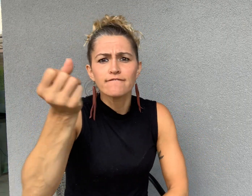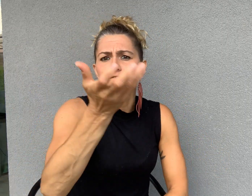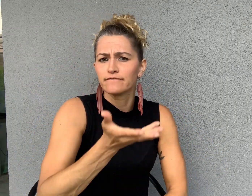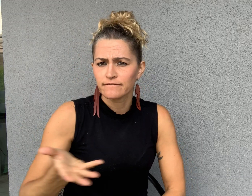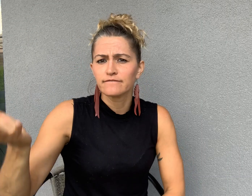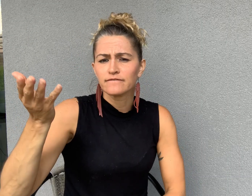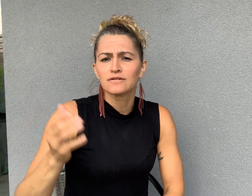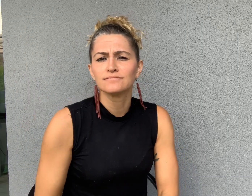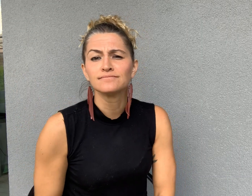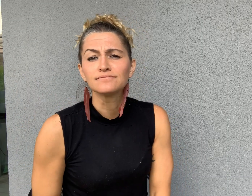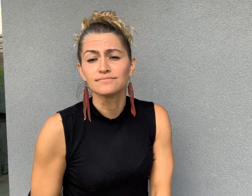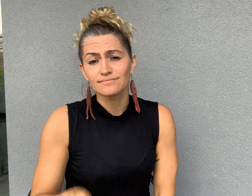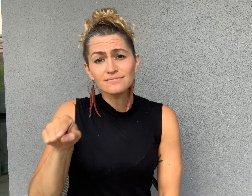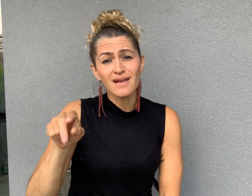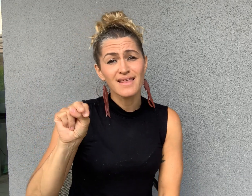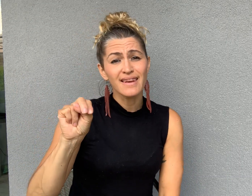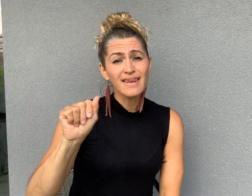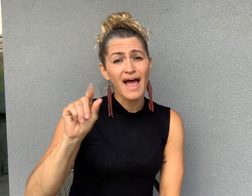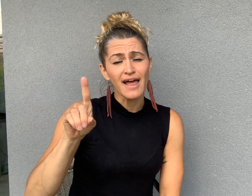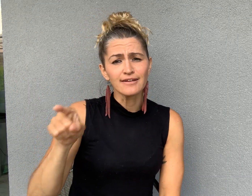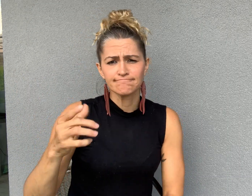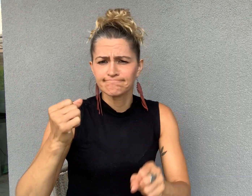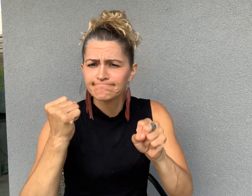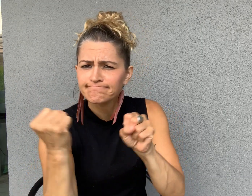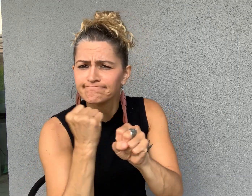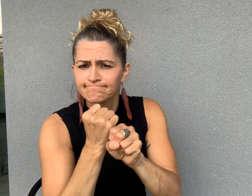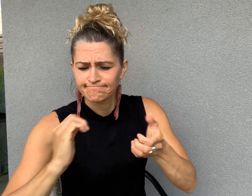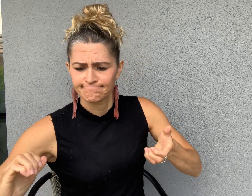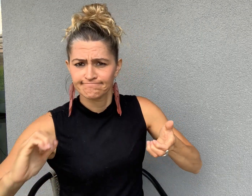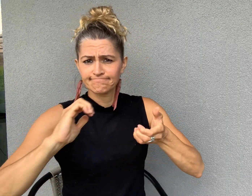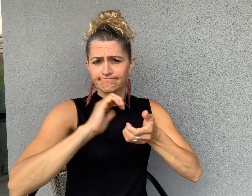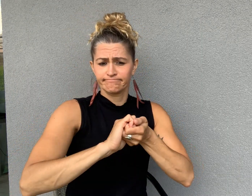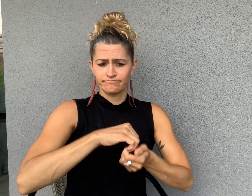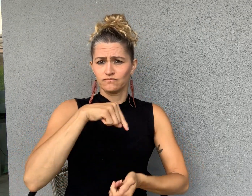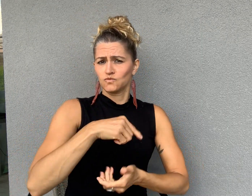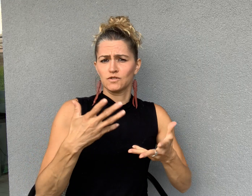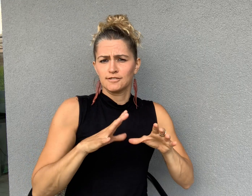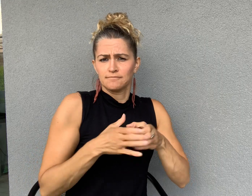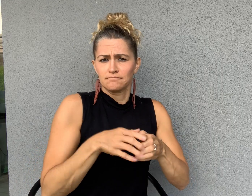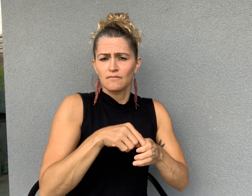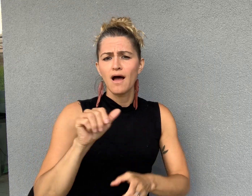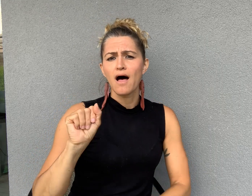NAD is working with Arnold & Porter,